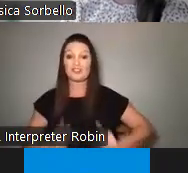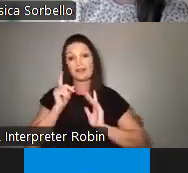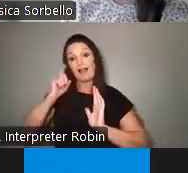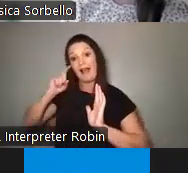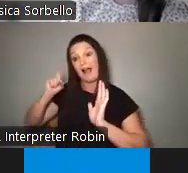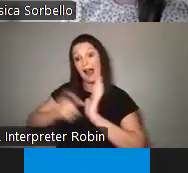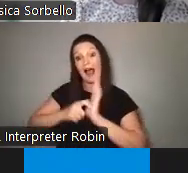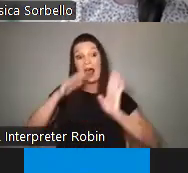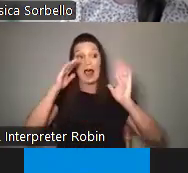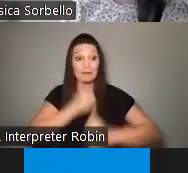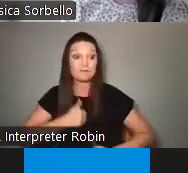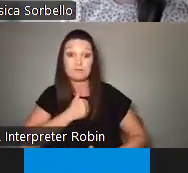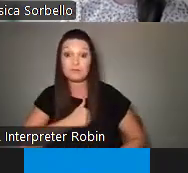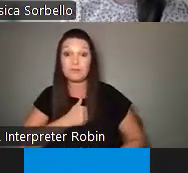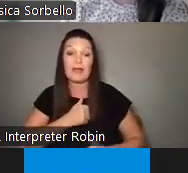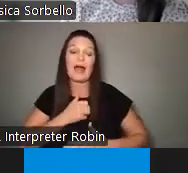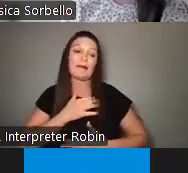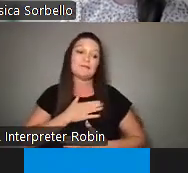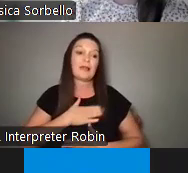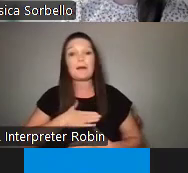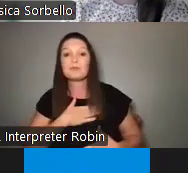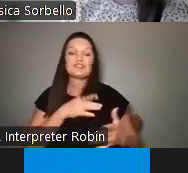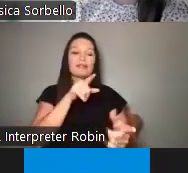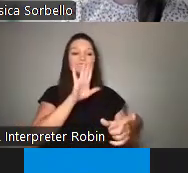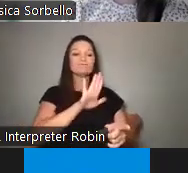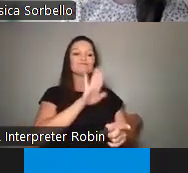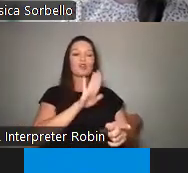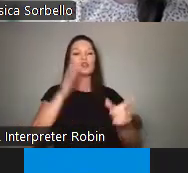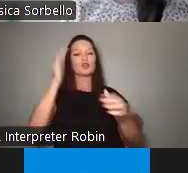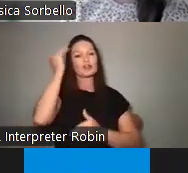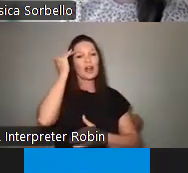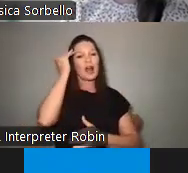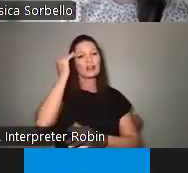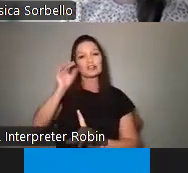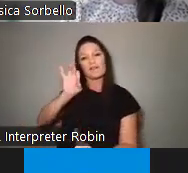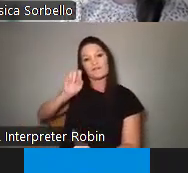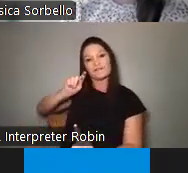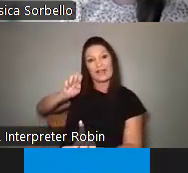important even though the epidemic of overdose is a huge problem. »JESSICA SORBELLO: Thank you for sharing that and thank you